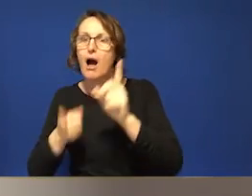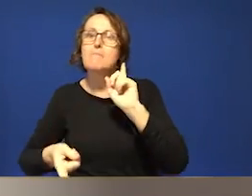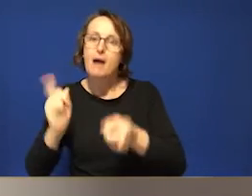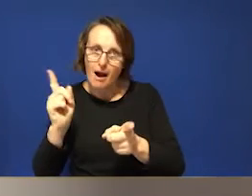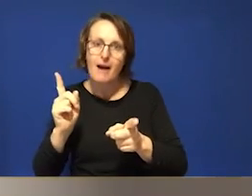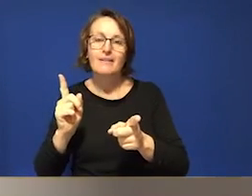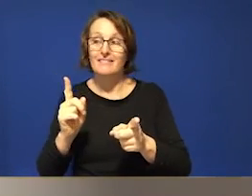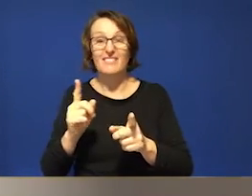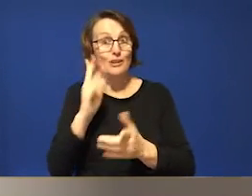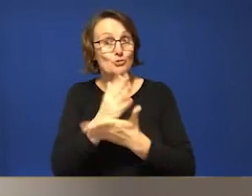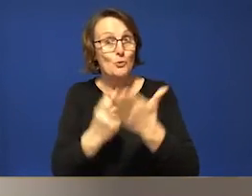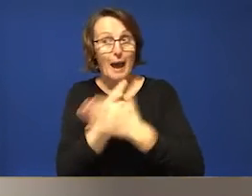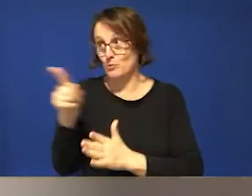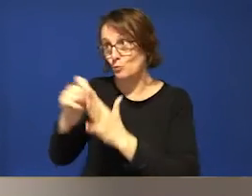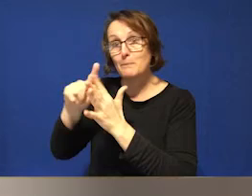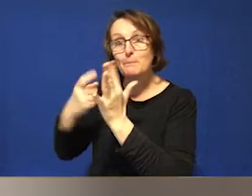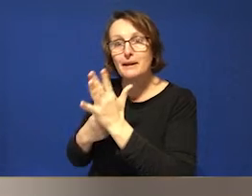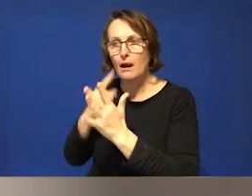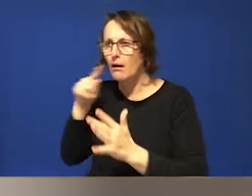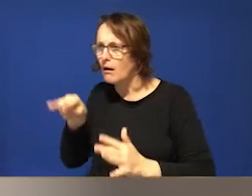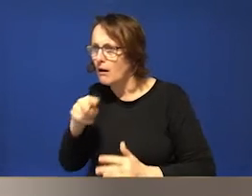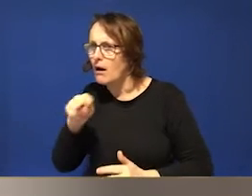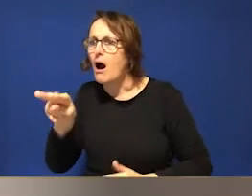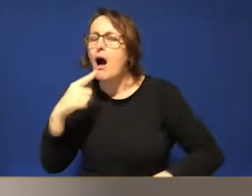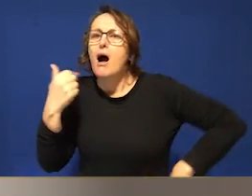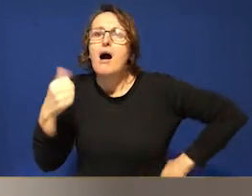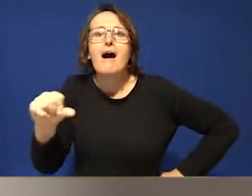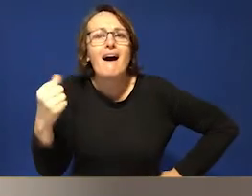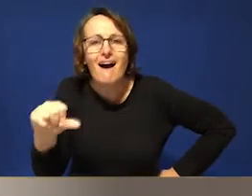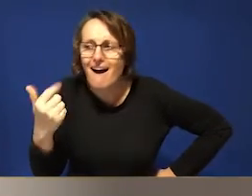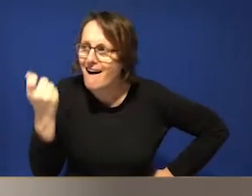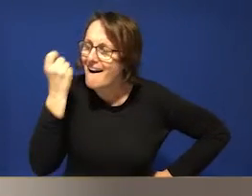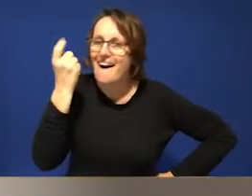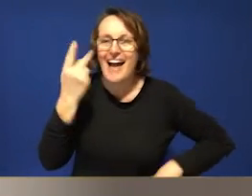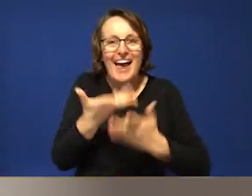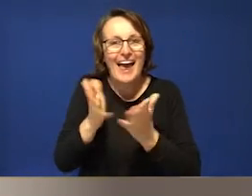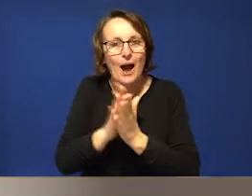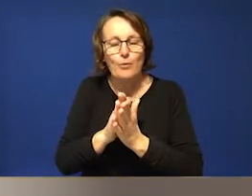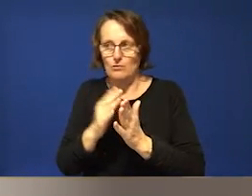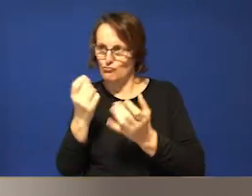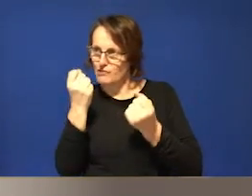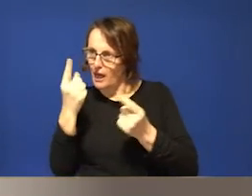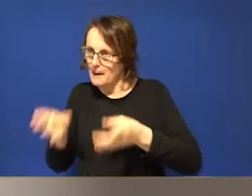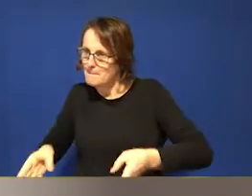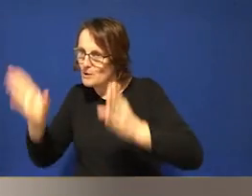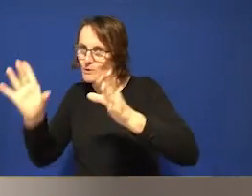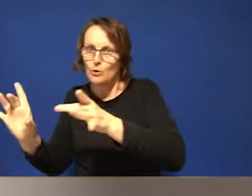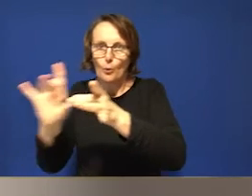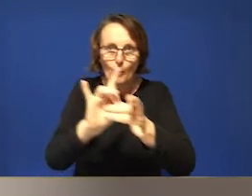And that's what happened. Peter started taking tours through the building and immediately people could read the spaces, get the sense of how the relationship with the garden